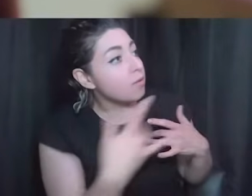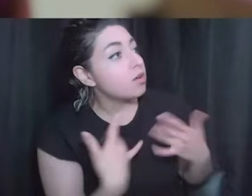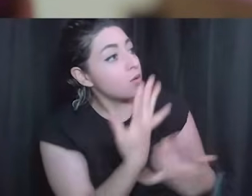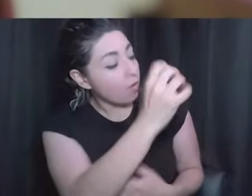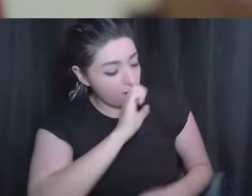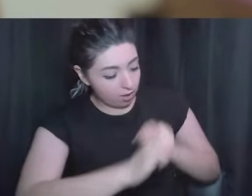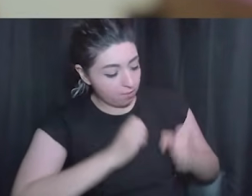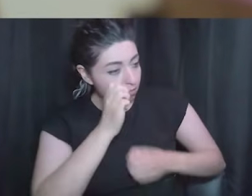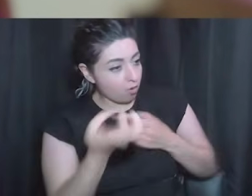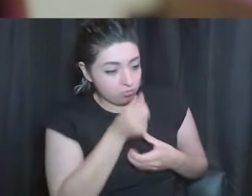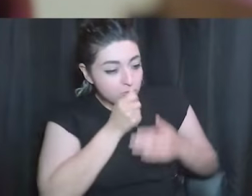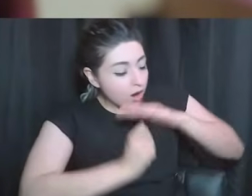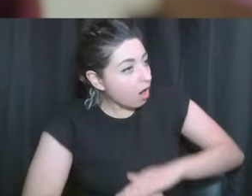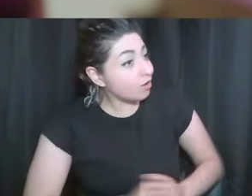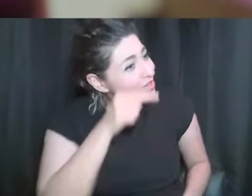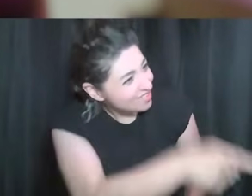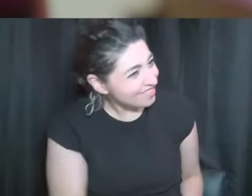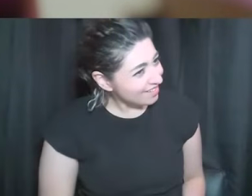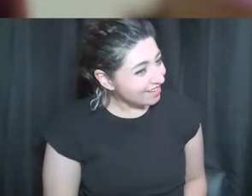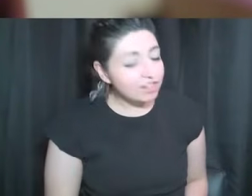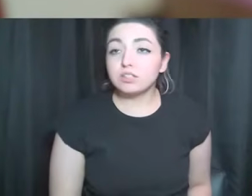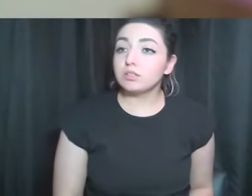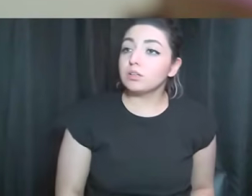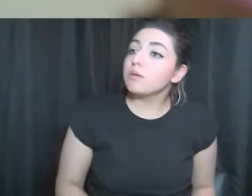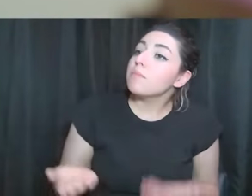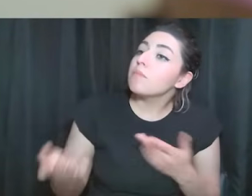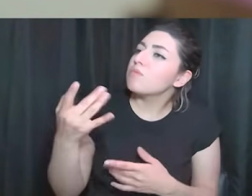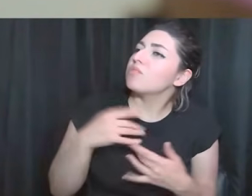He's probably not sure what emotions he feels comfortable sharing with you yet.